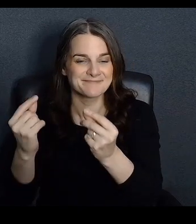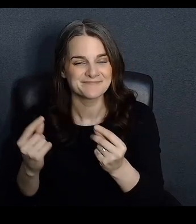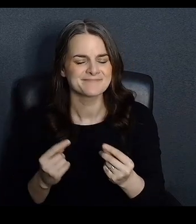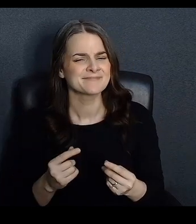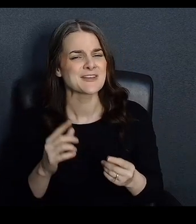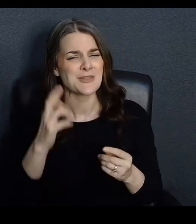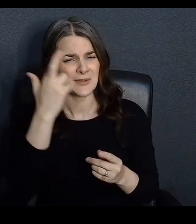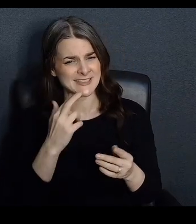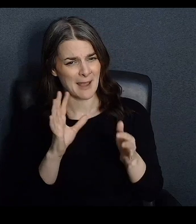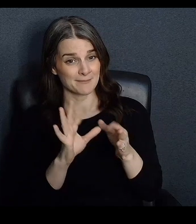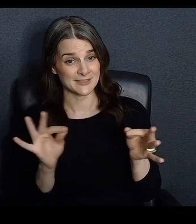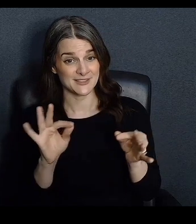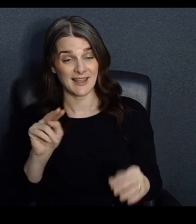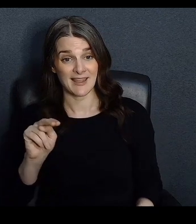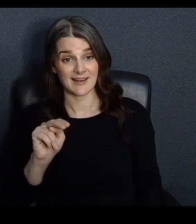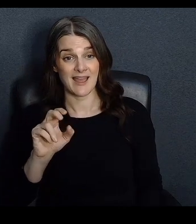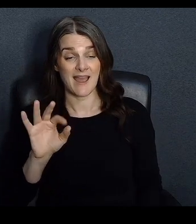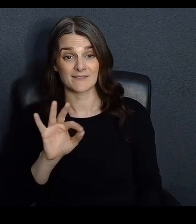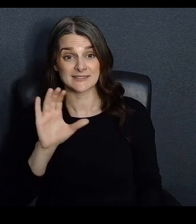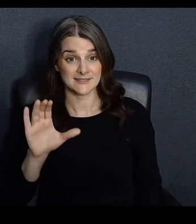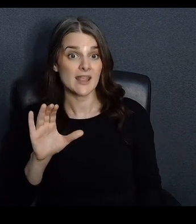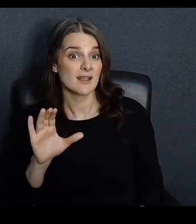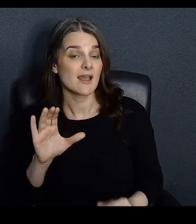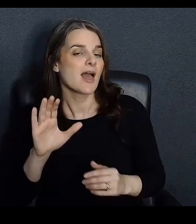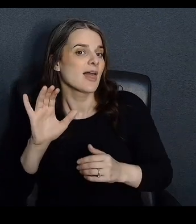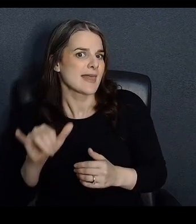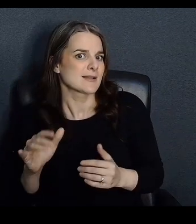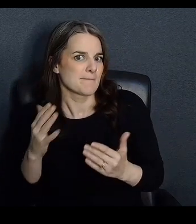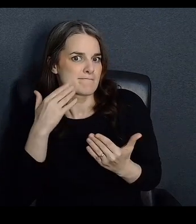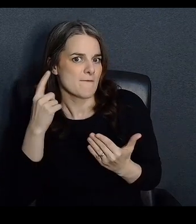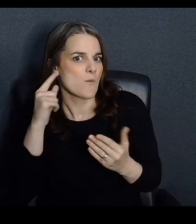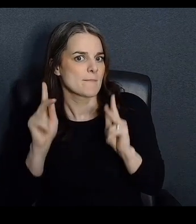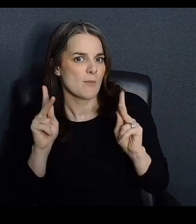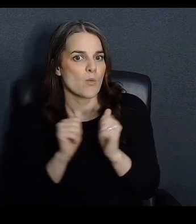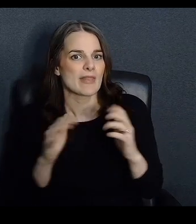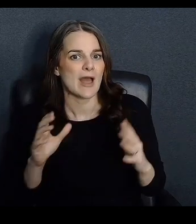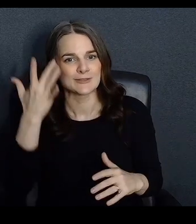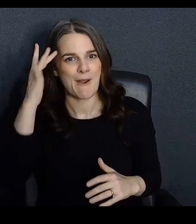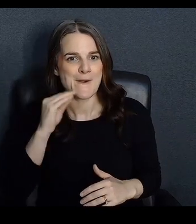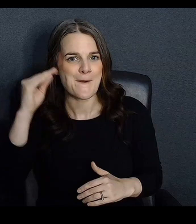is because they offer the flexibility for more tasks for people who don't have a smart home hub, maybe.